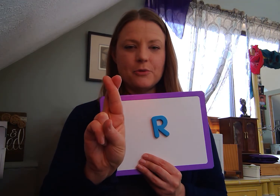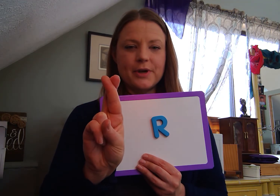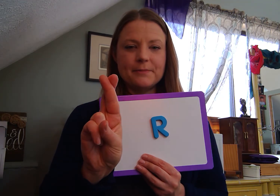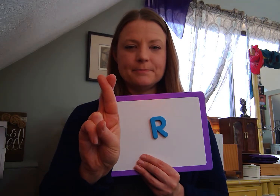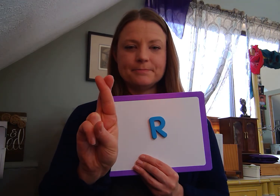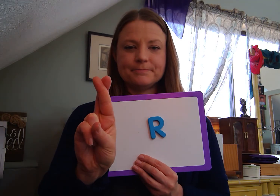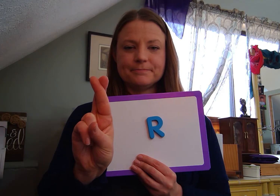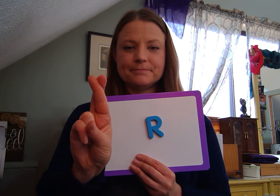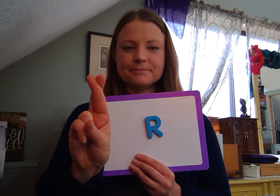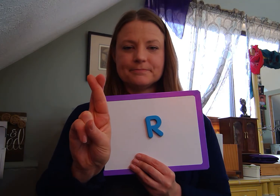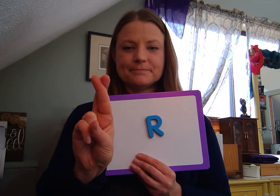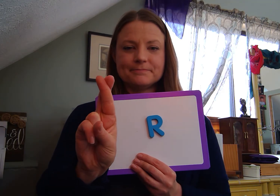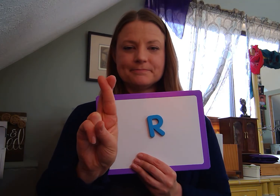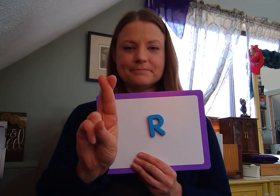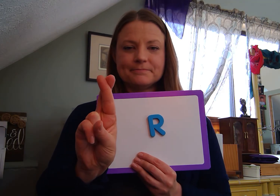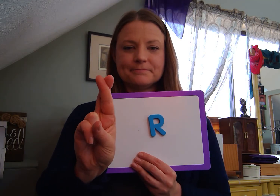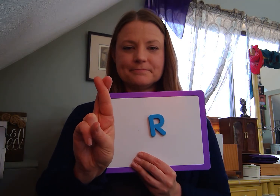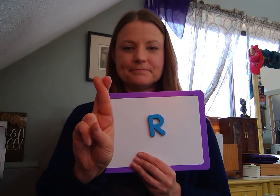of the way